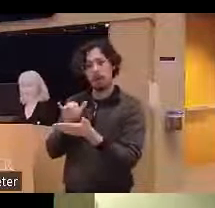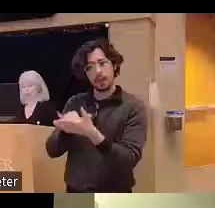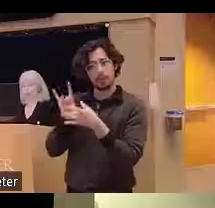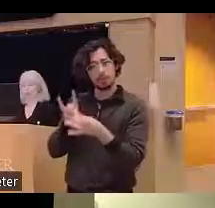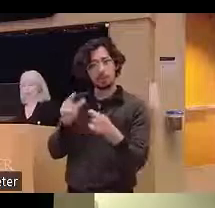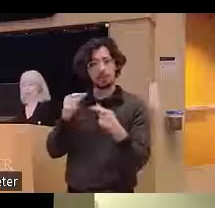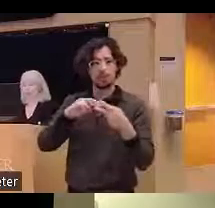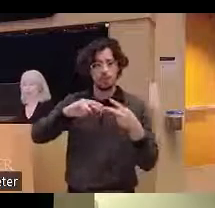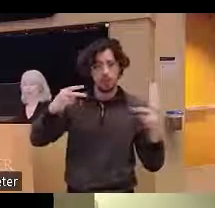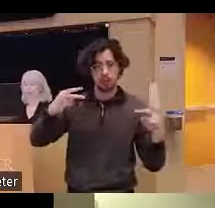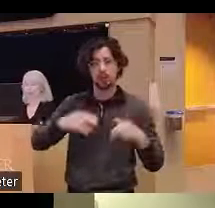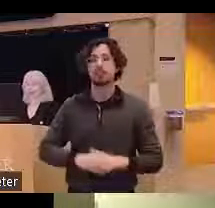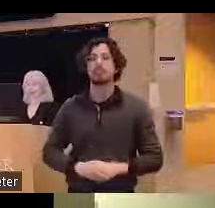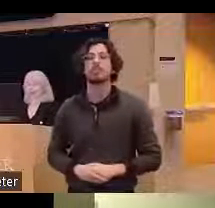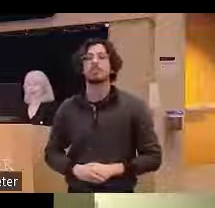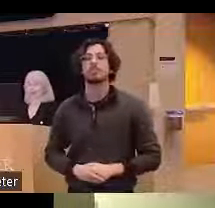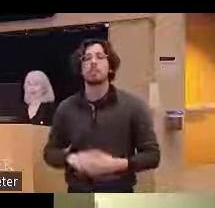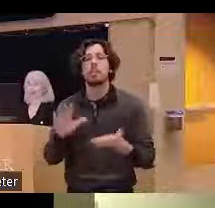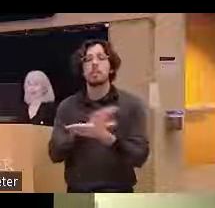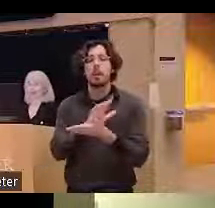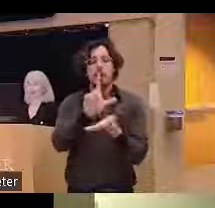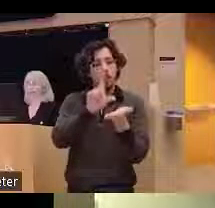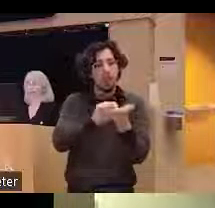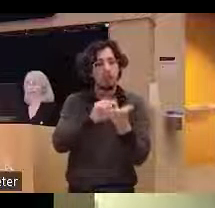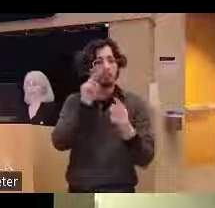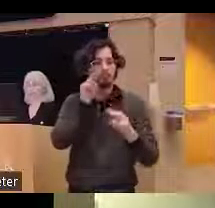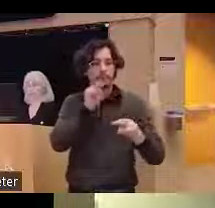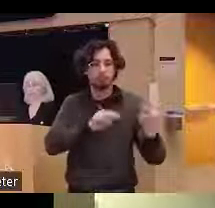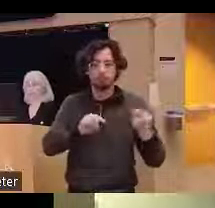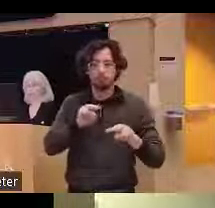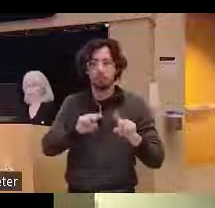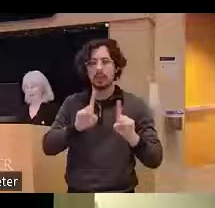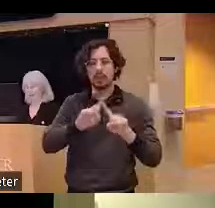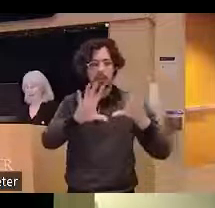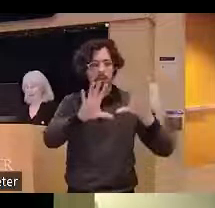which we published looking at these different families of influential genes they differed in